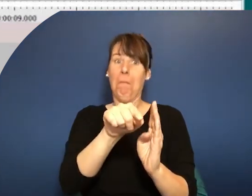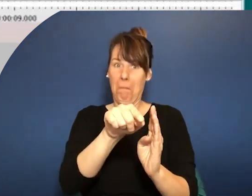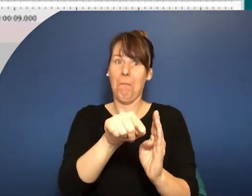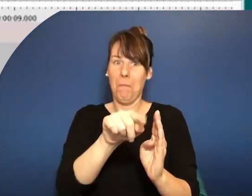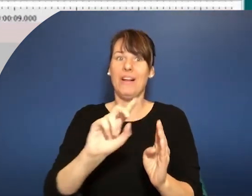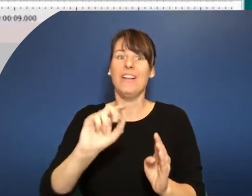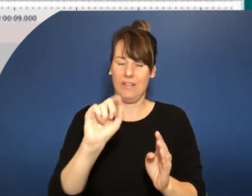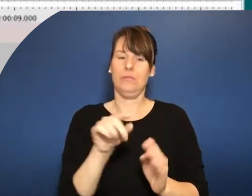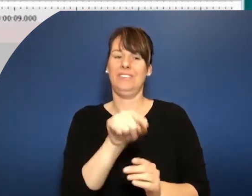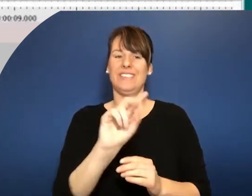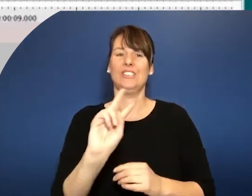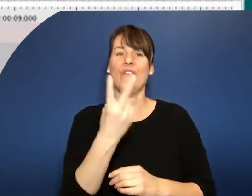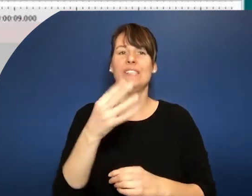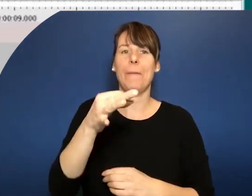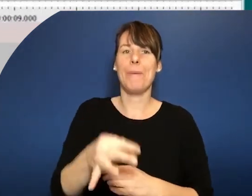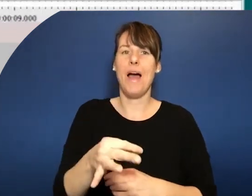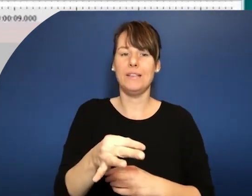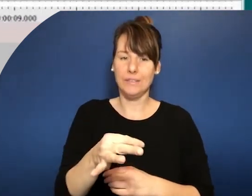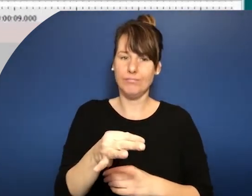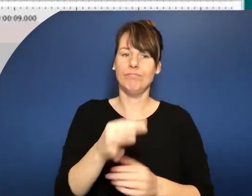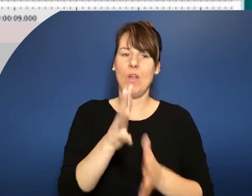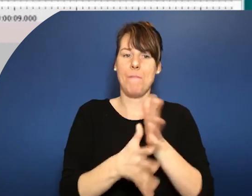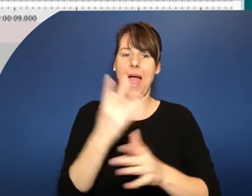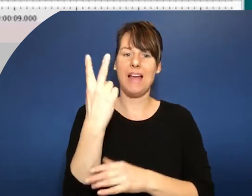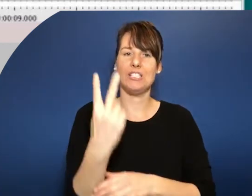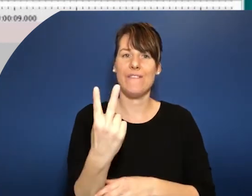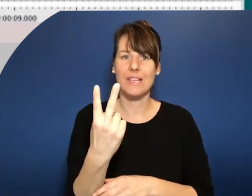So, this will be my second sign.